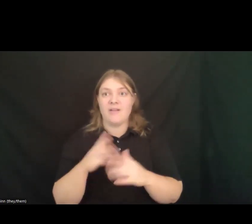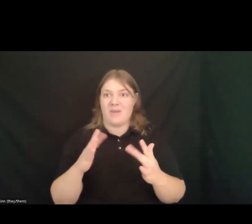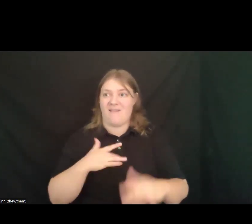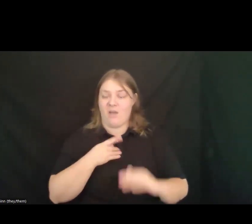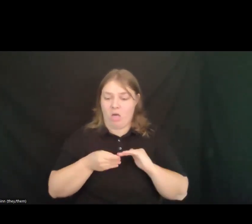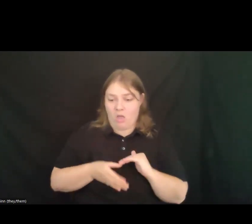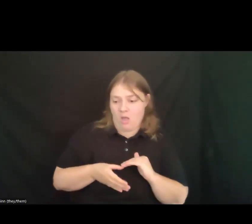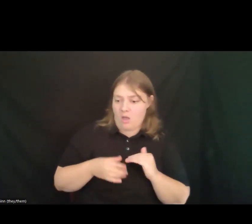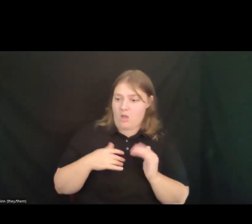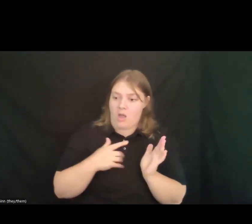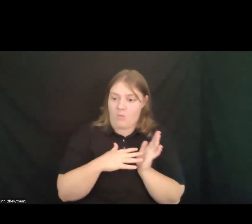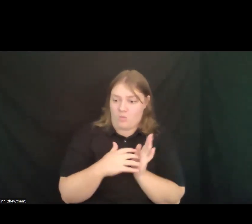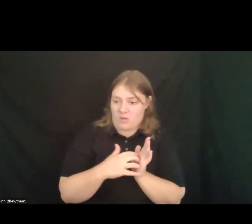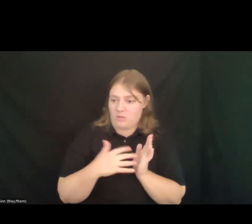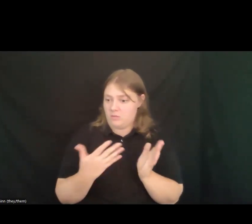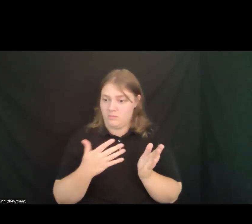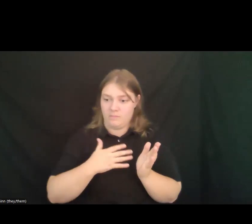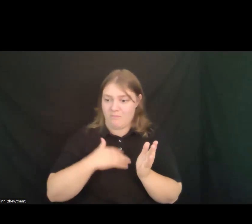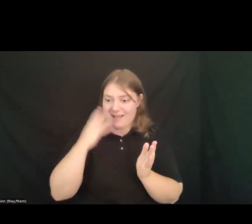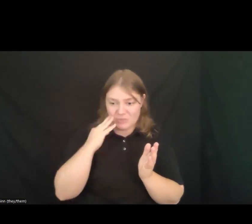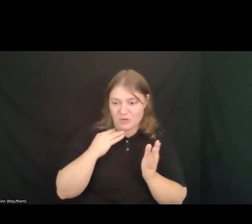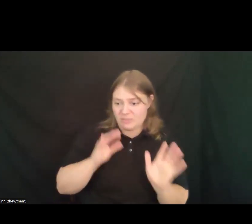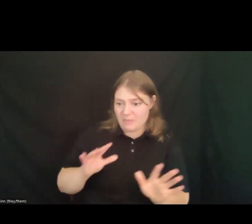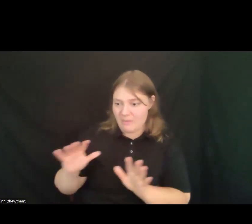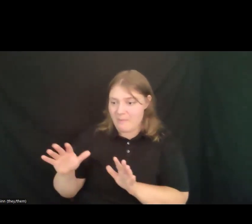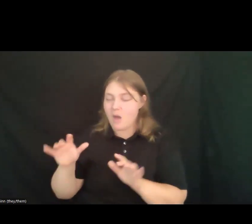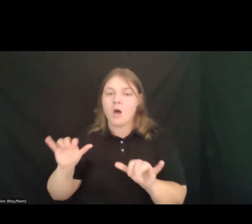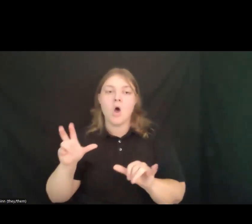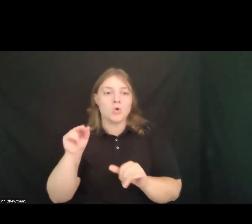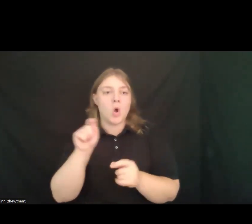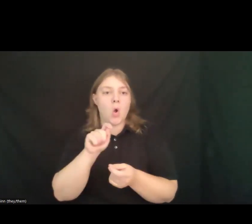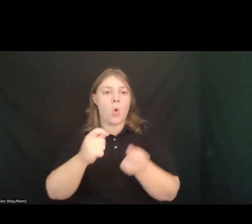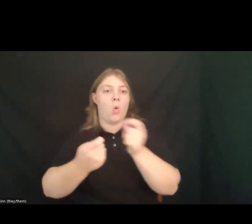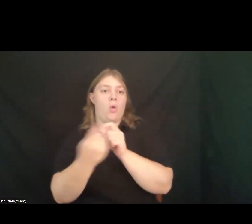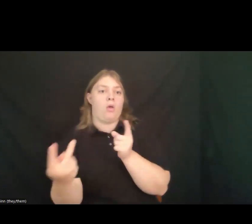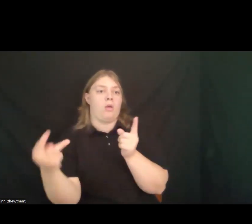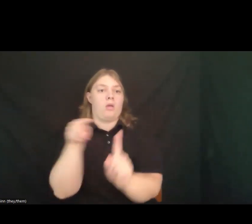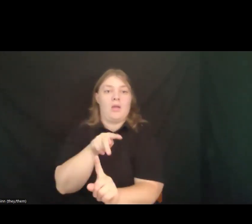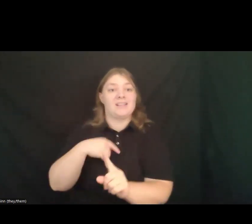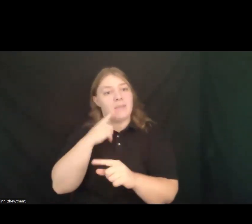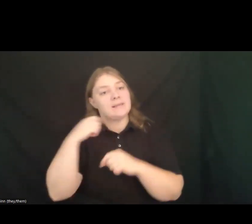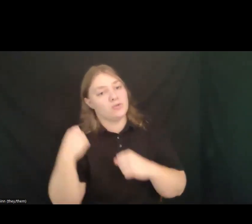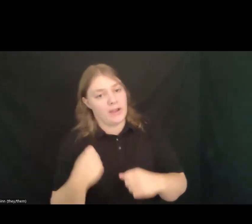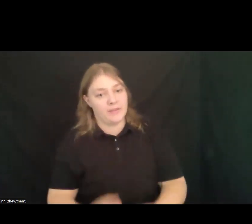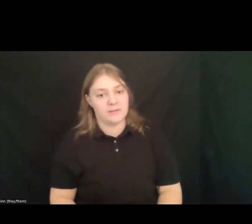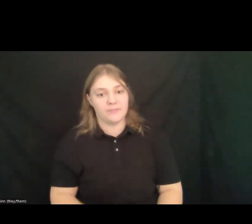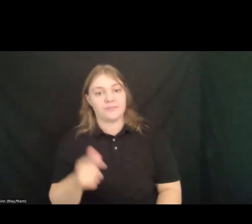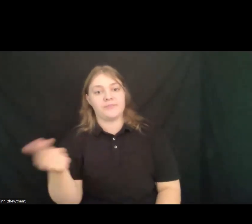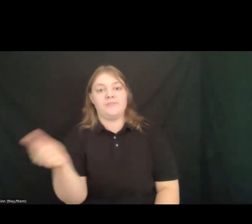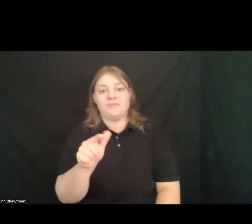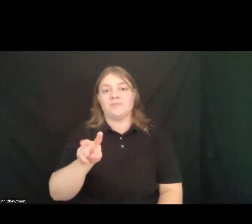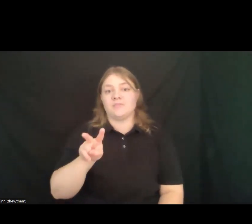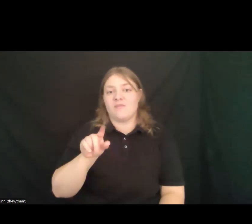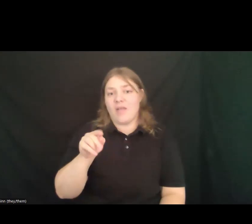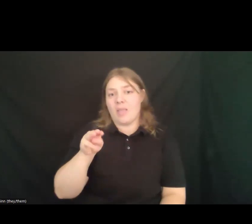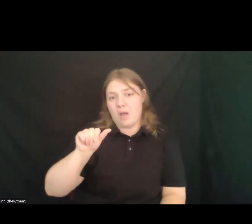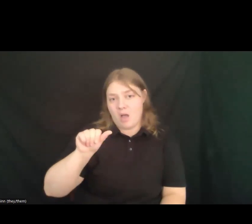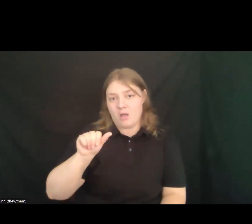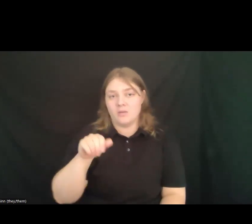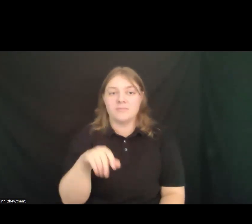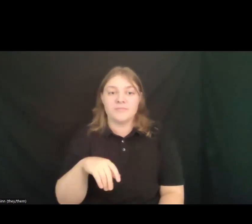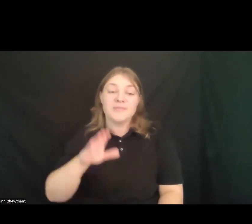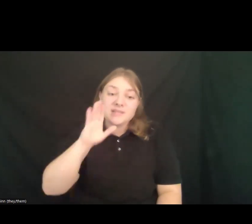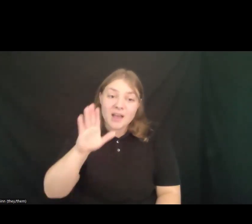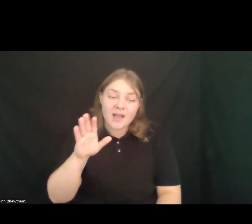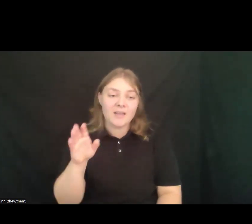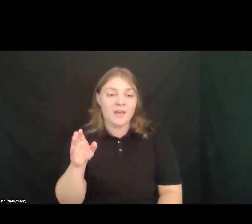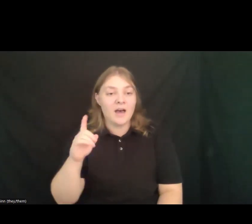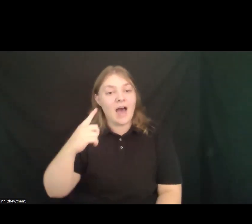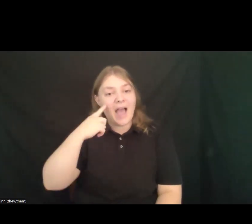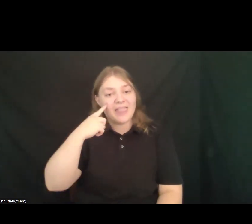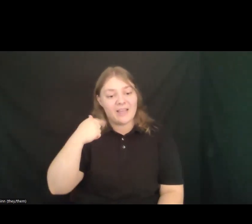experiencing itma um hi I'm VMA v um I think for me um psychological safety um